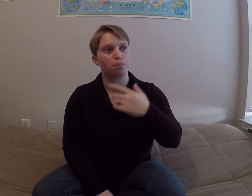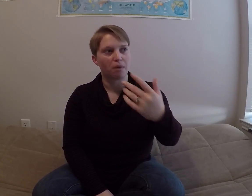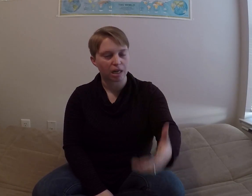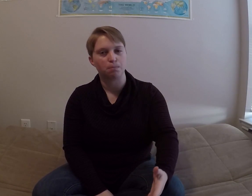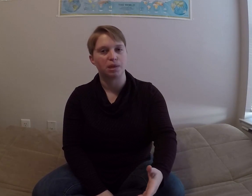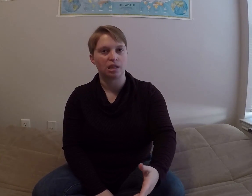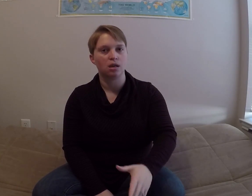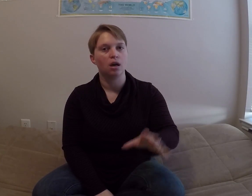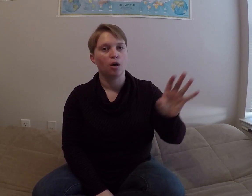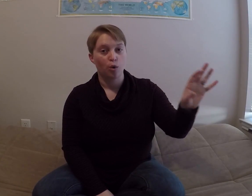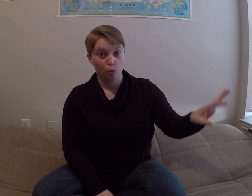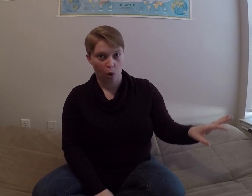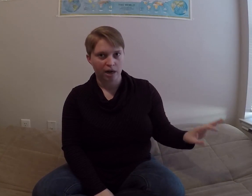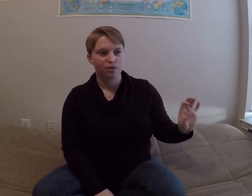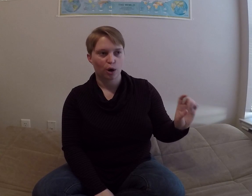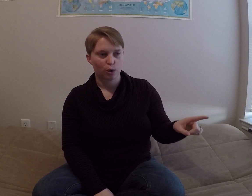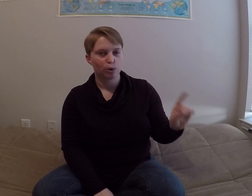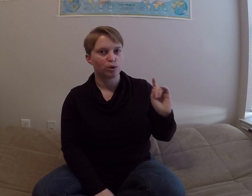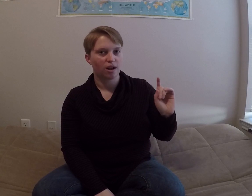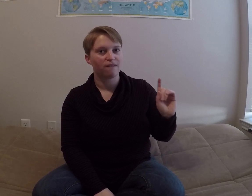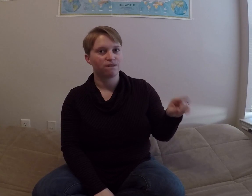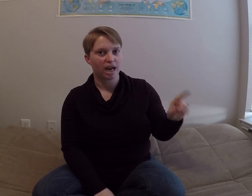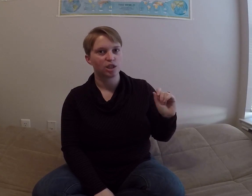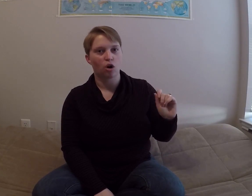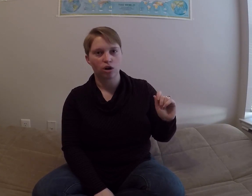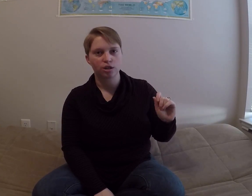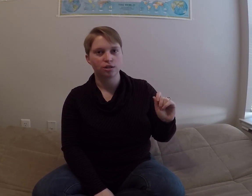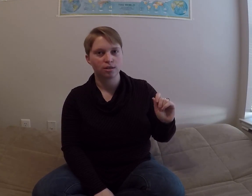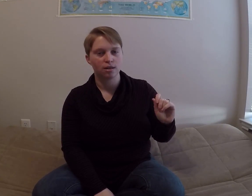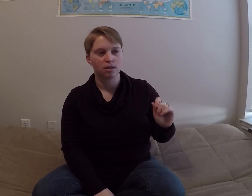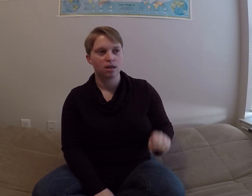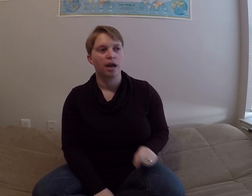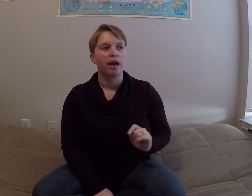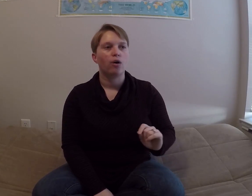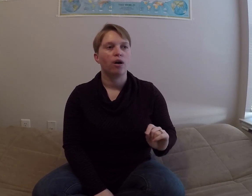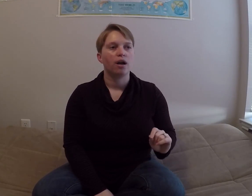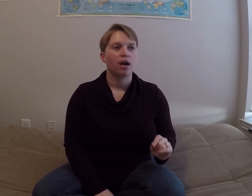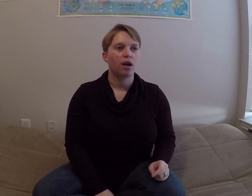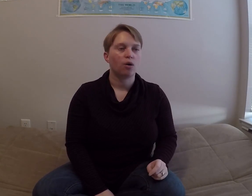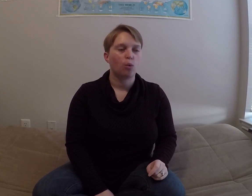you might be one of those fast talkers.